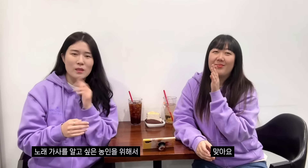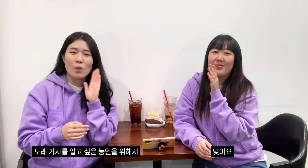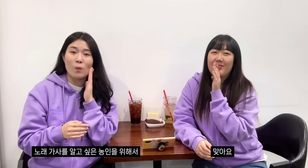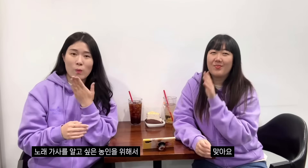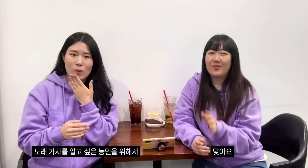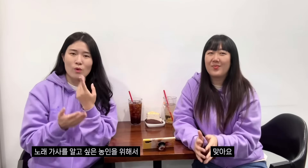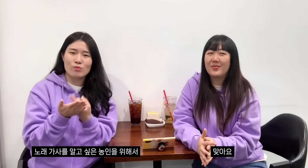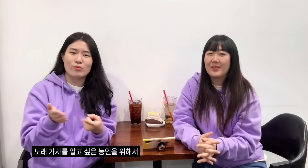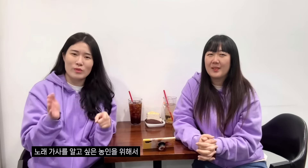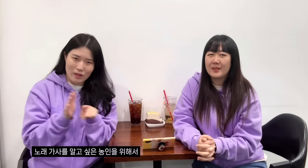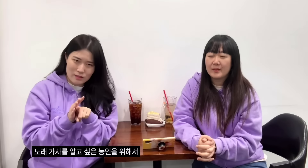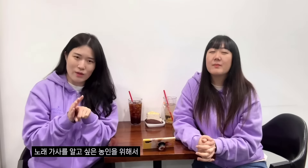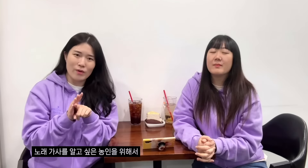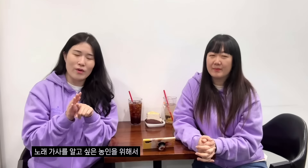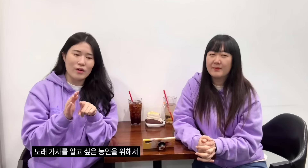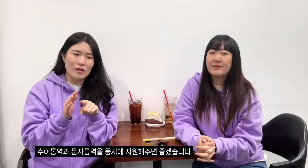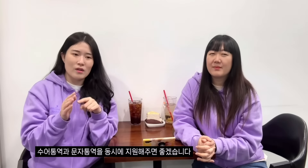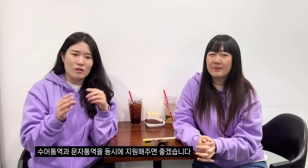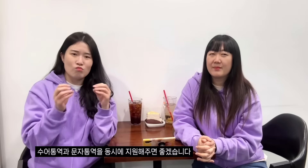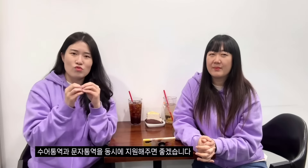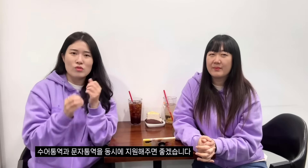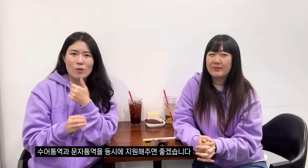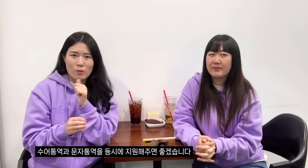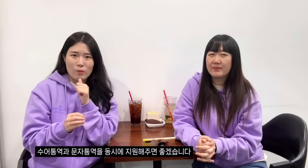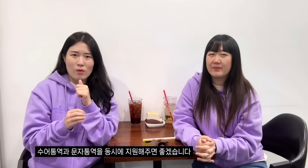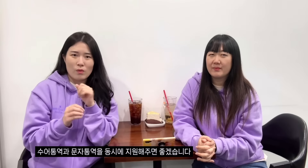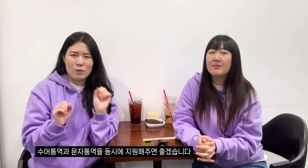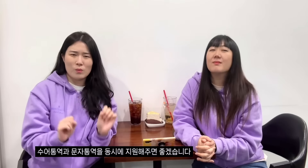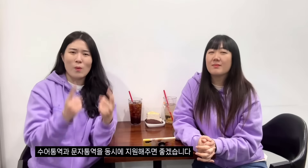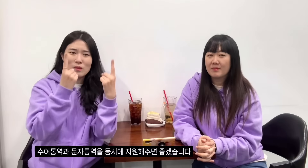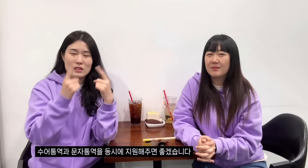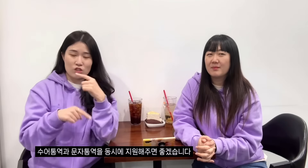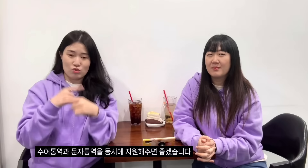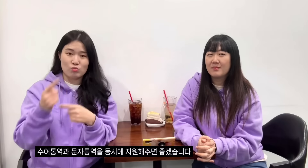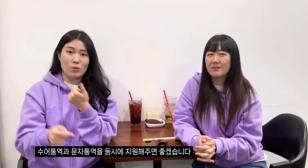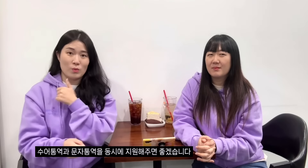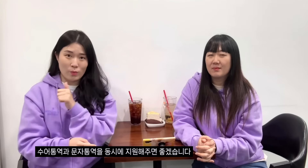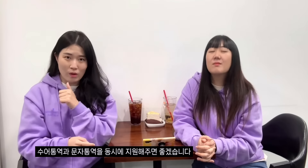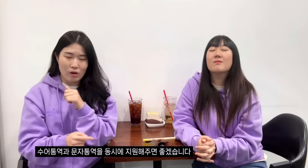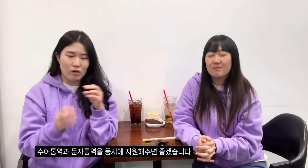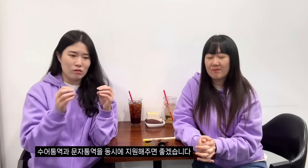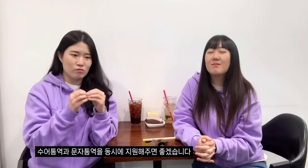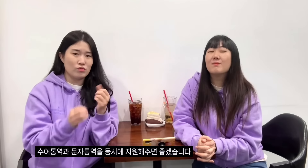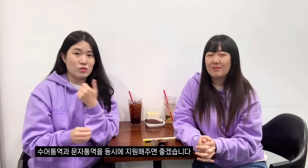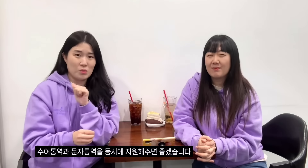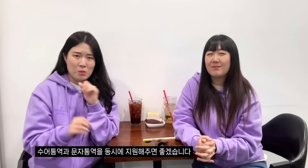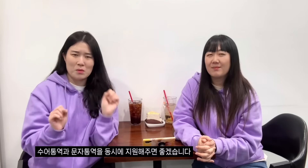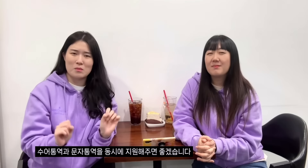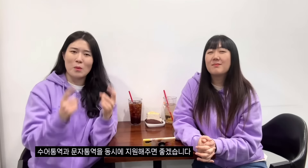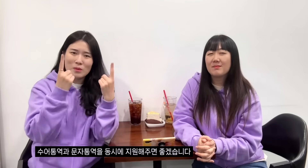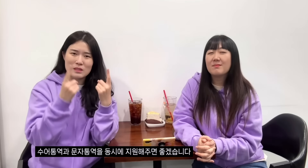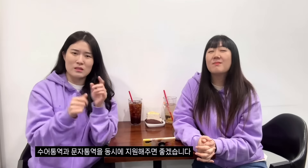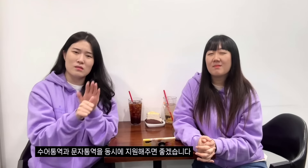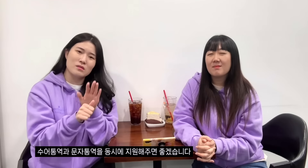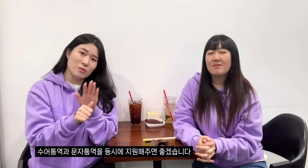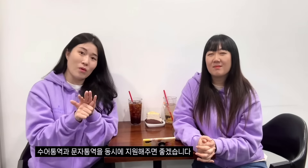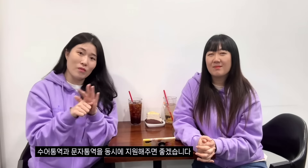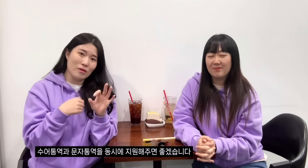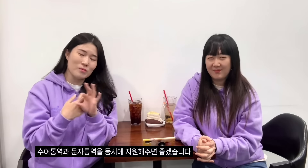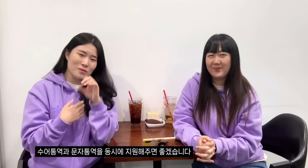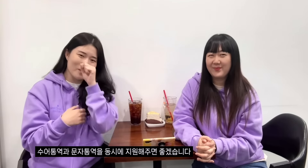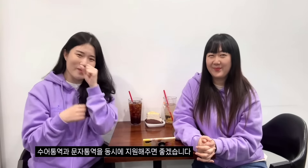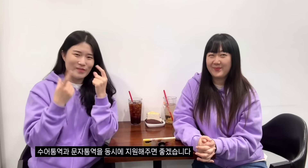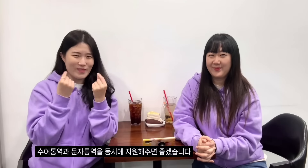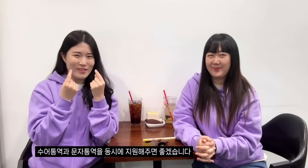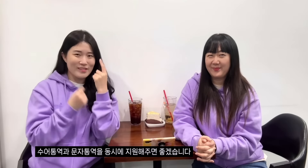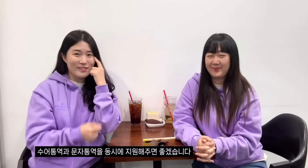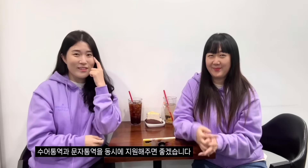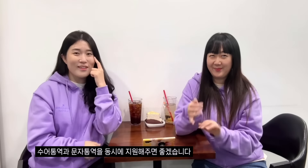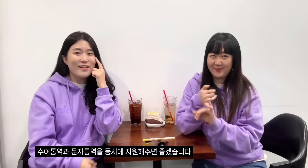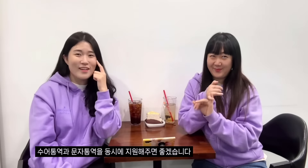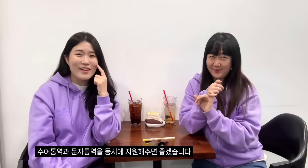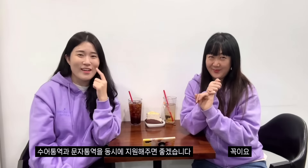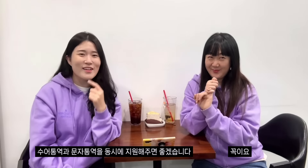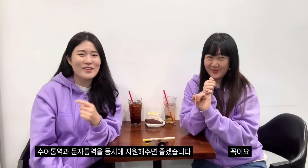and the deaf who want to know the lyrics of the song.